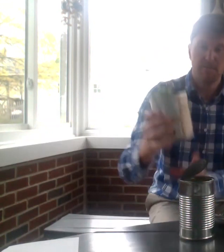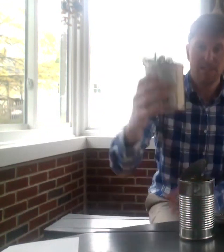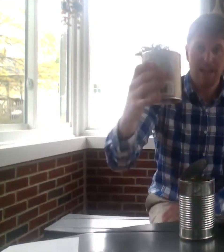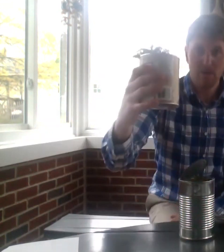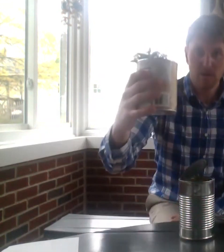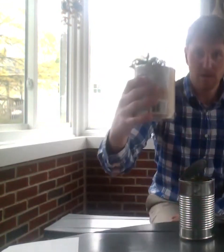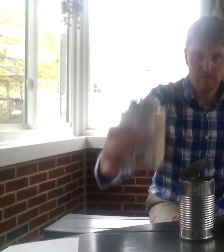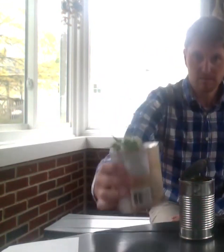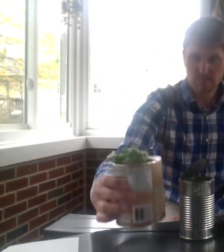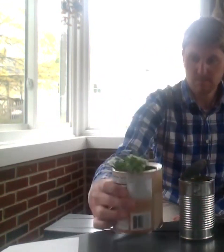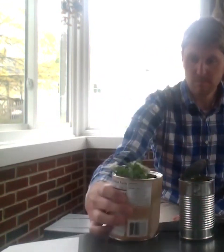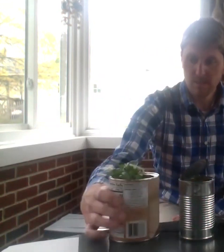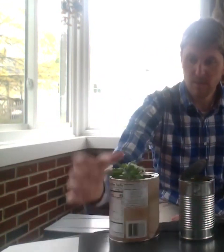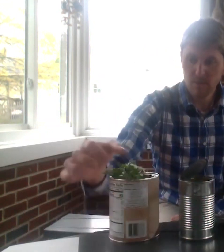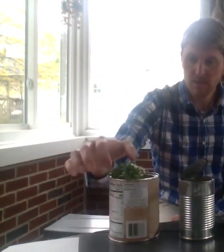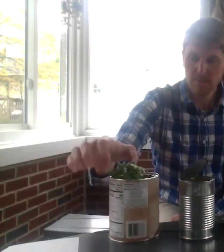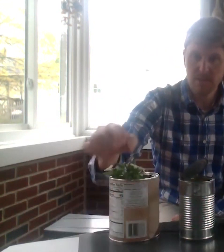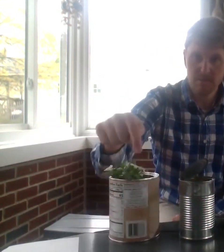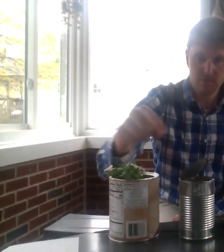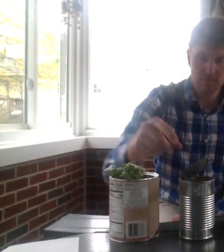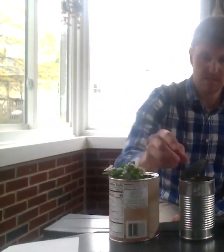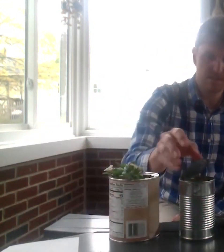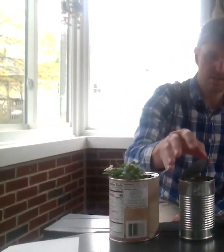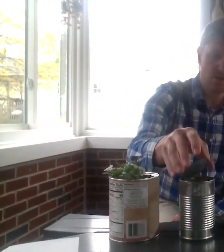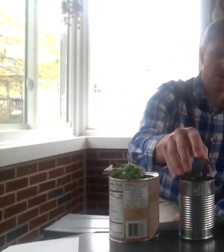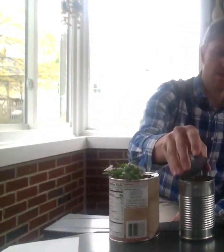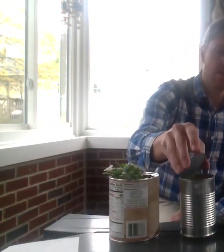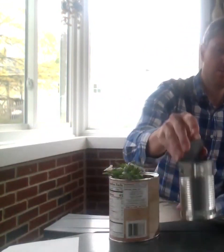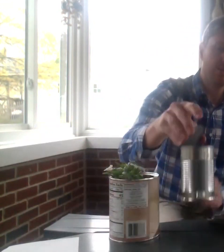We know that it's getting to be springly, lots of flowers. So I'm just gonna quickly cut.